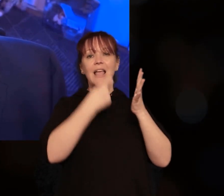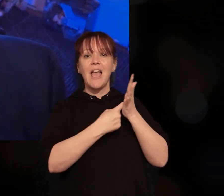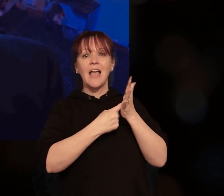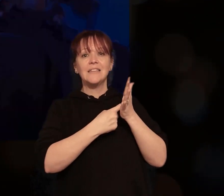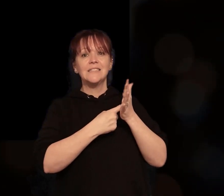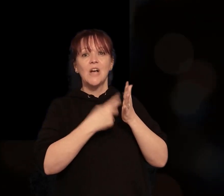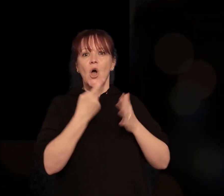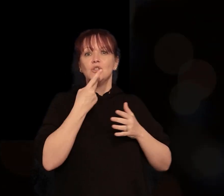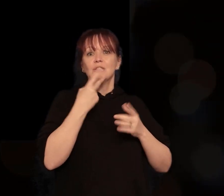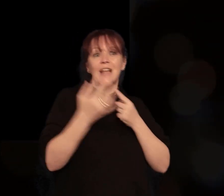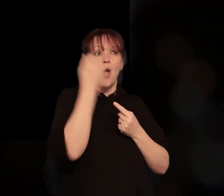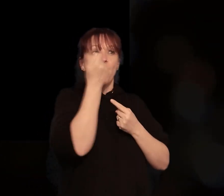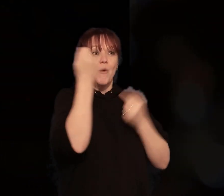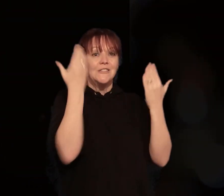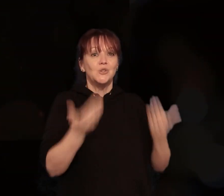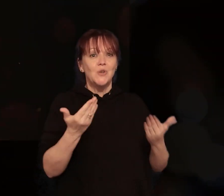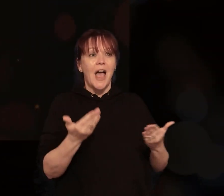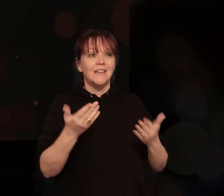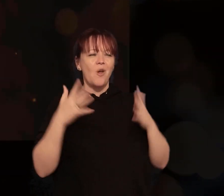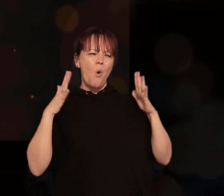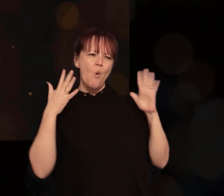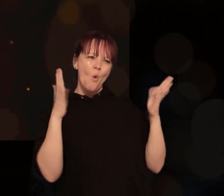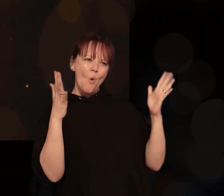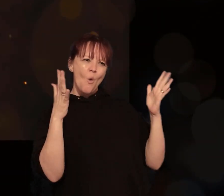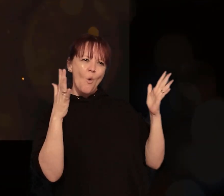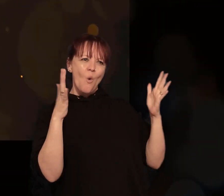Yay! EPIC MUSIC